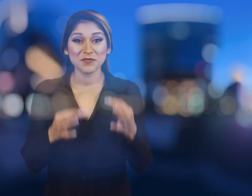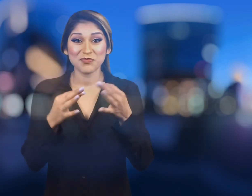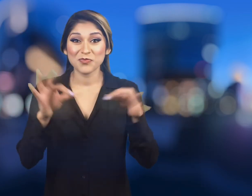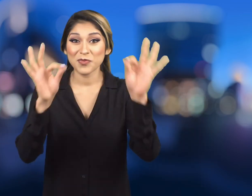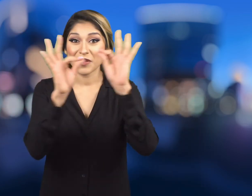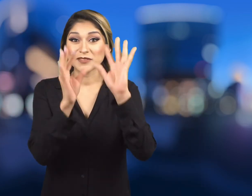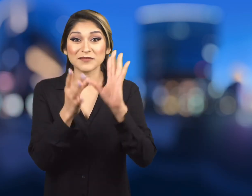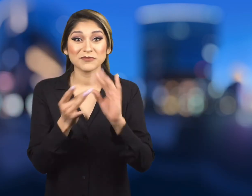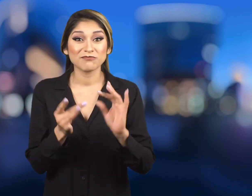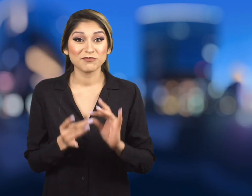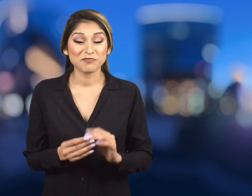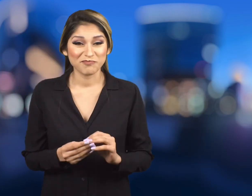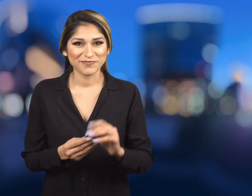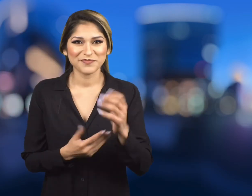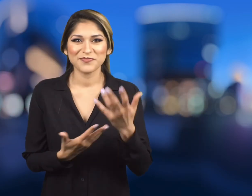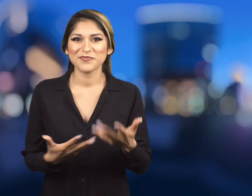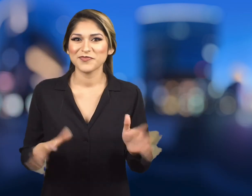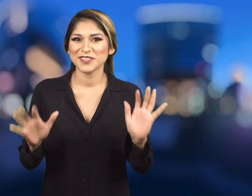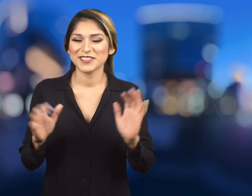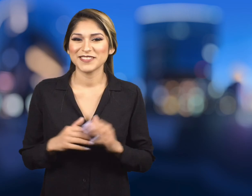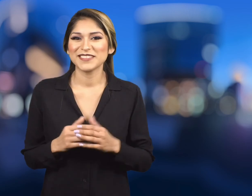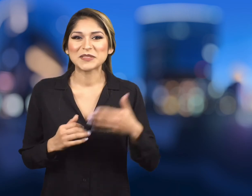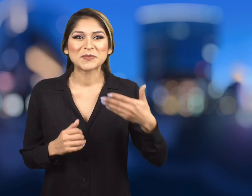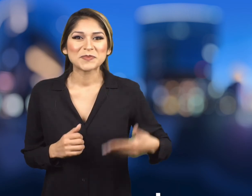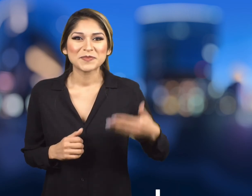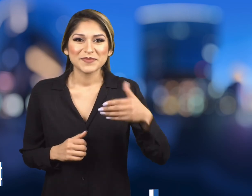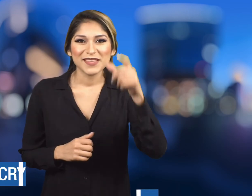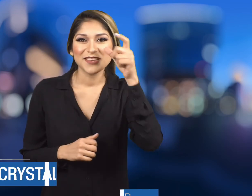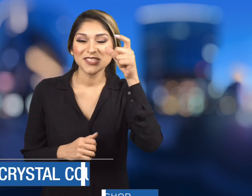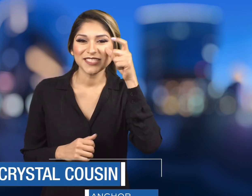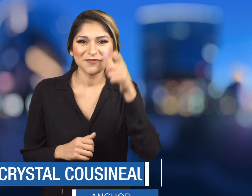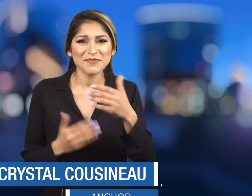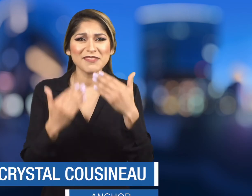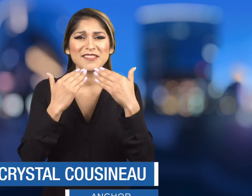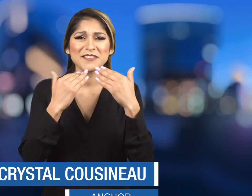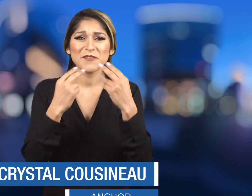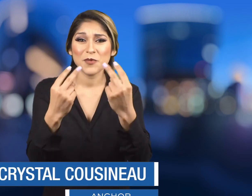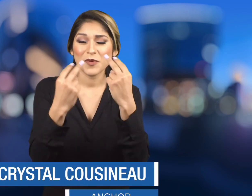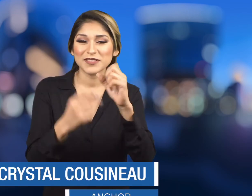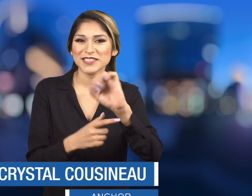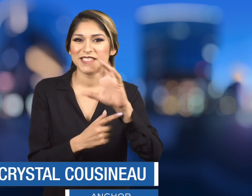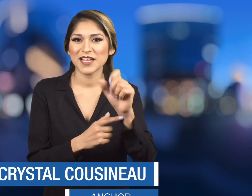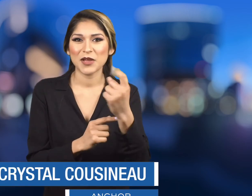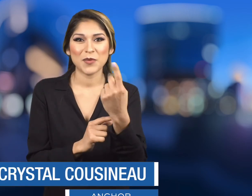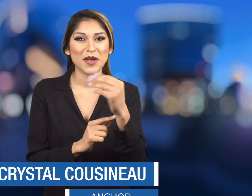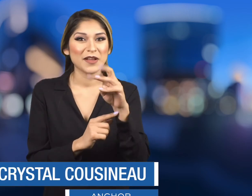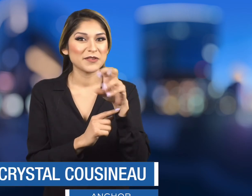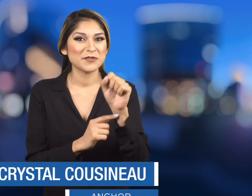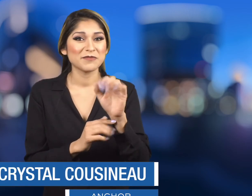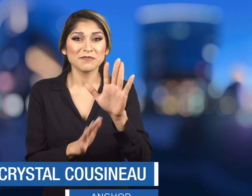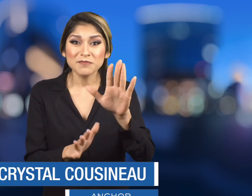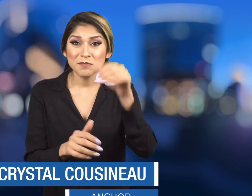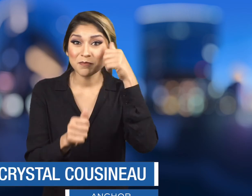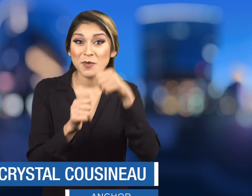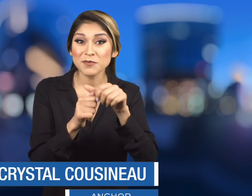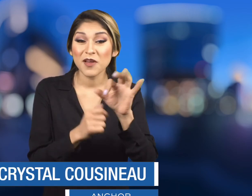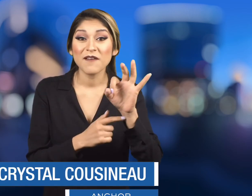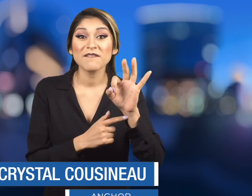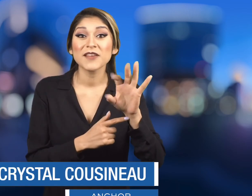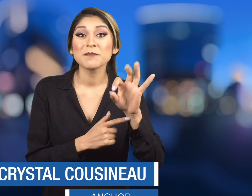And those are your top stories for today. I am Crystal Cousineau. Thank you for watching Sign1News. Remember to like us on Facebook